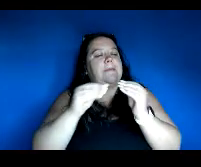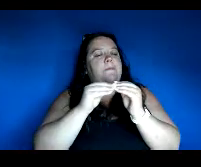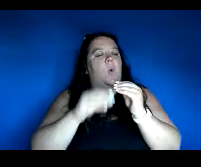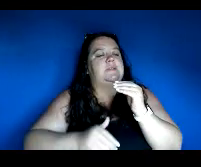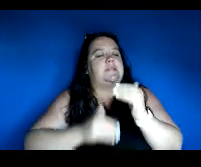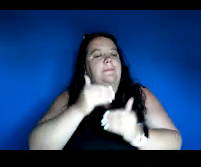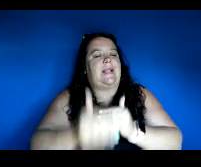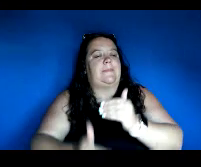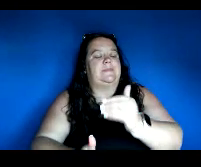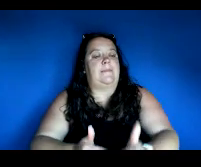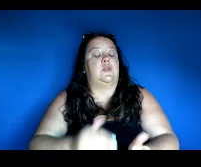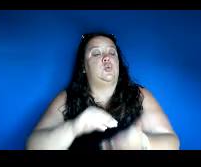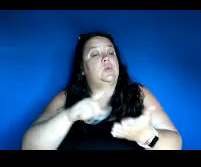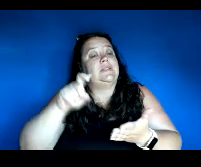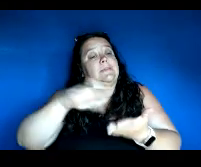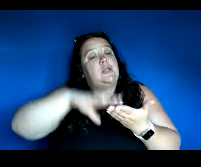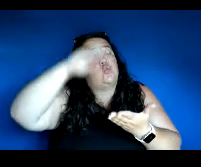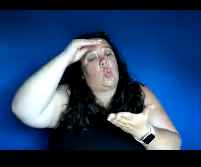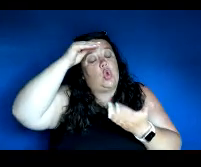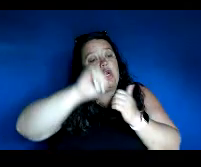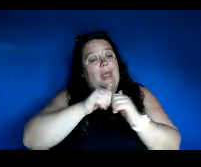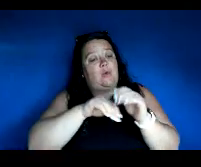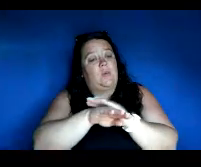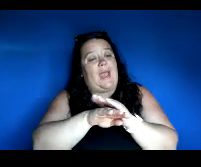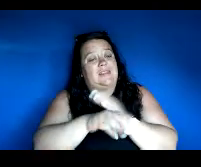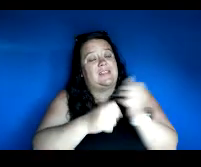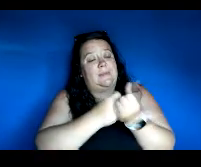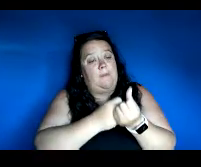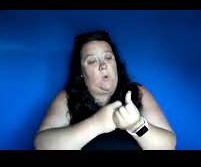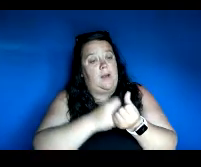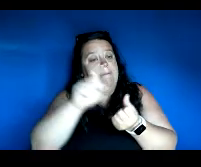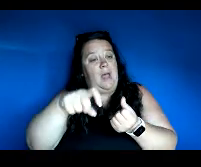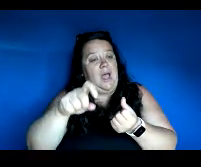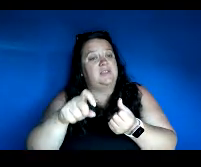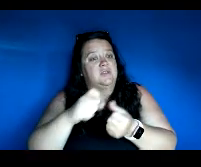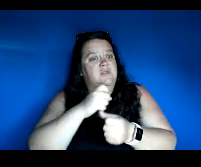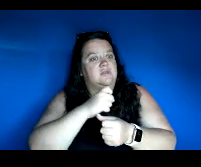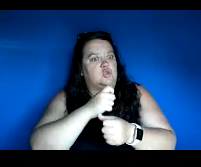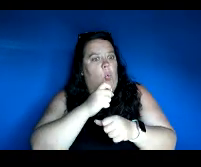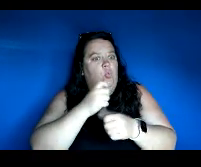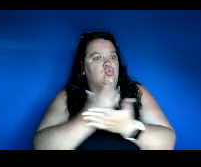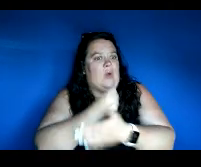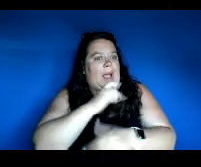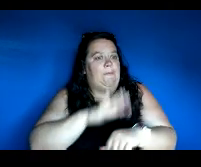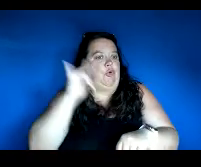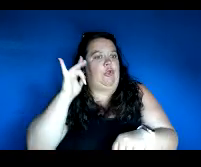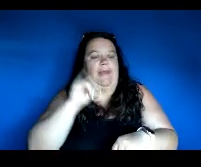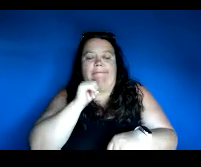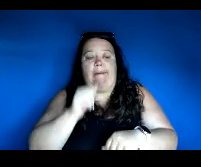how to access those supports, and then make sure that they are engaging those things early, so they don't get halfway through the semester and be like,